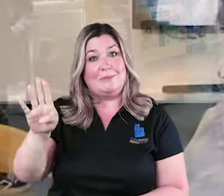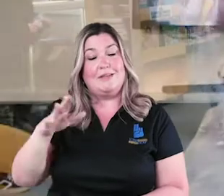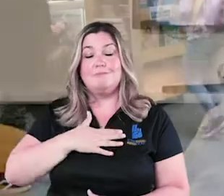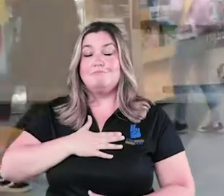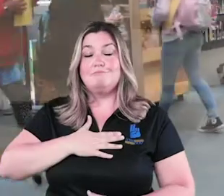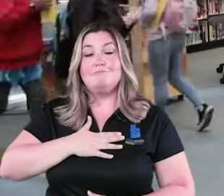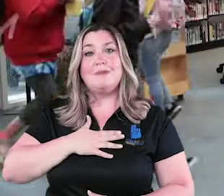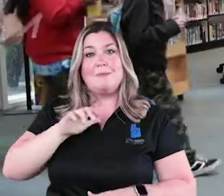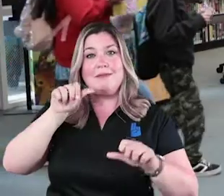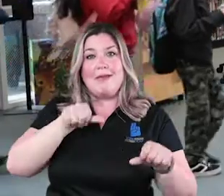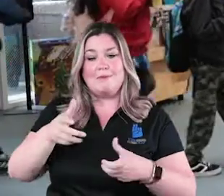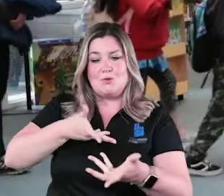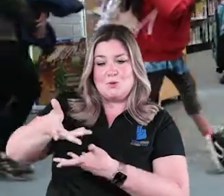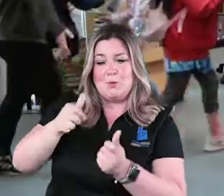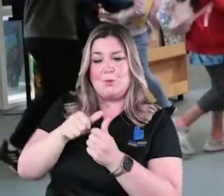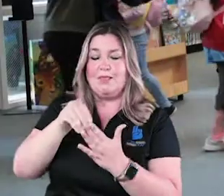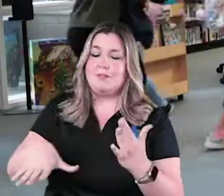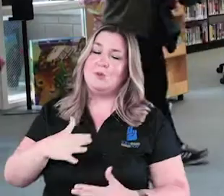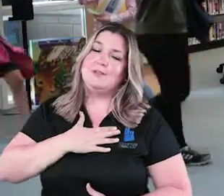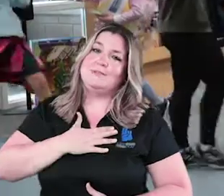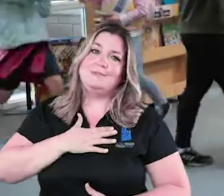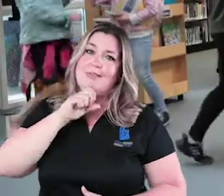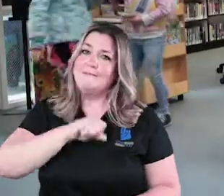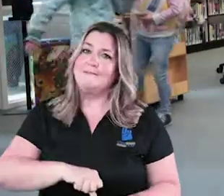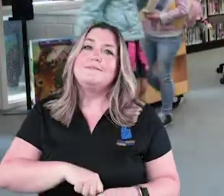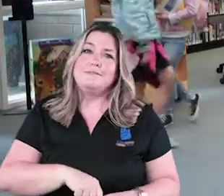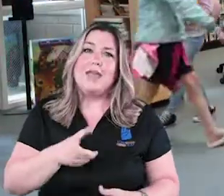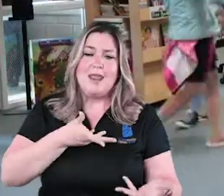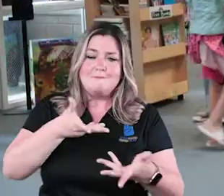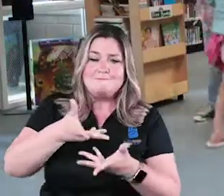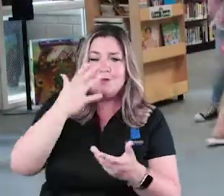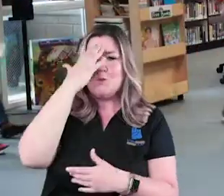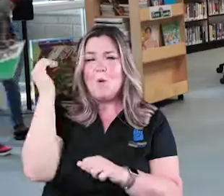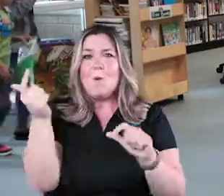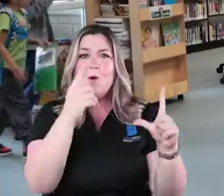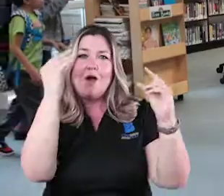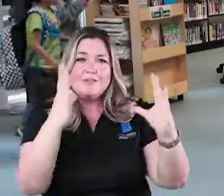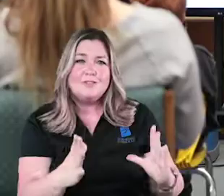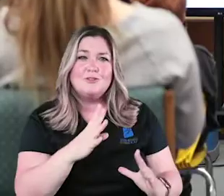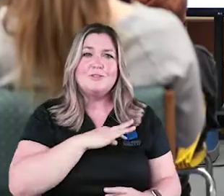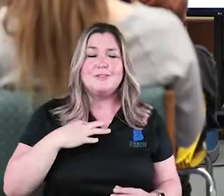work directly with students. I've also loved getting to know all of the teachers here, they